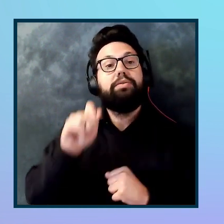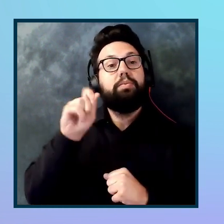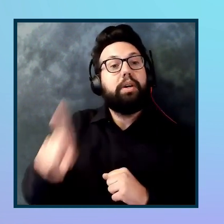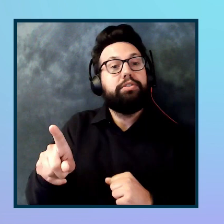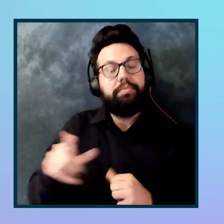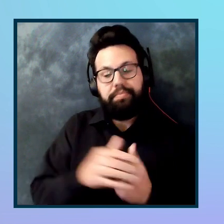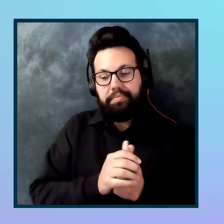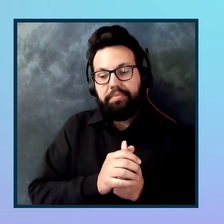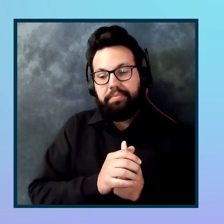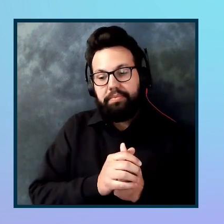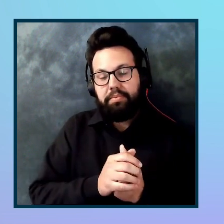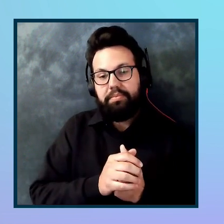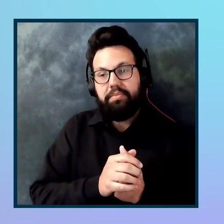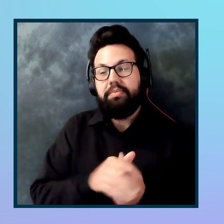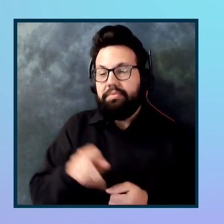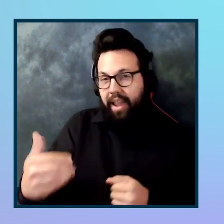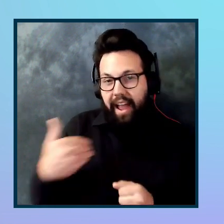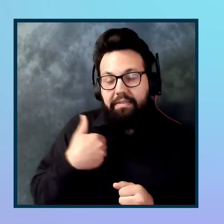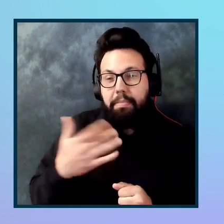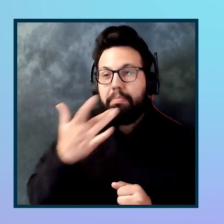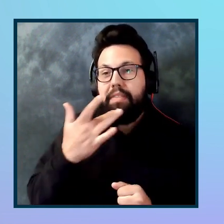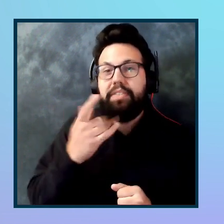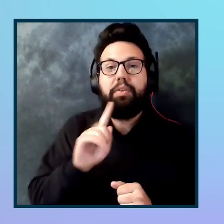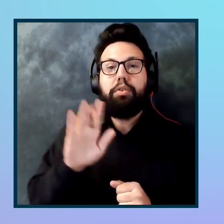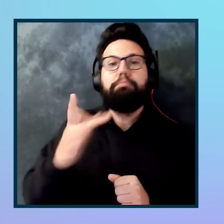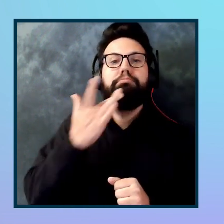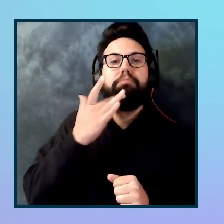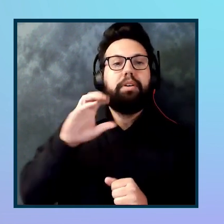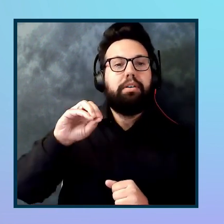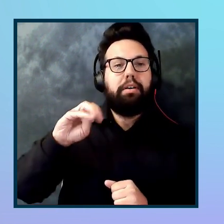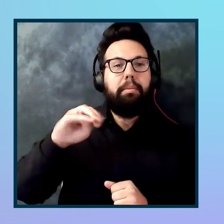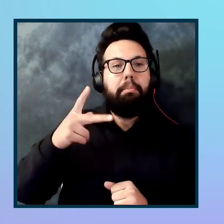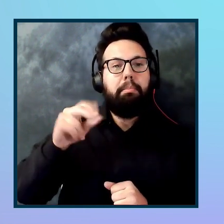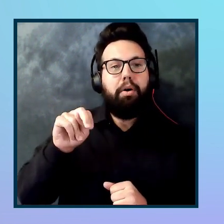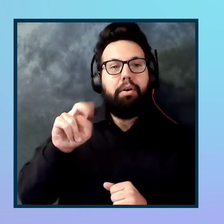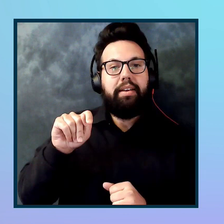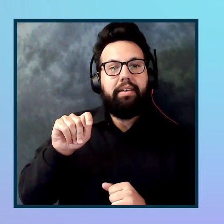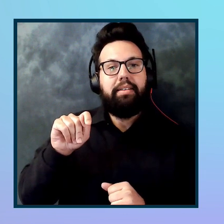do you have a preference for a component library? Do I have preference for a component library?